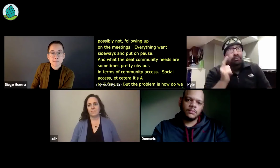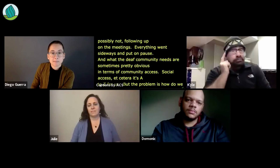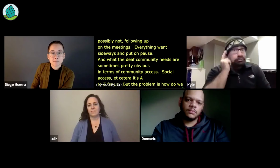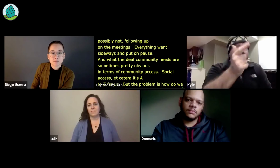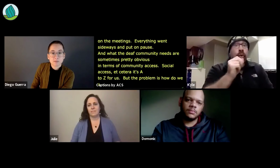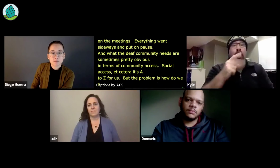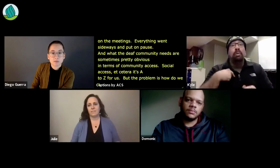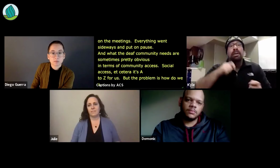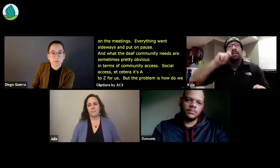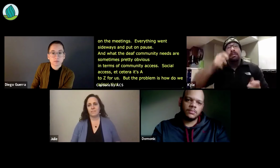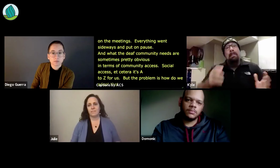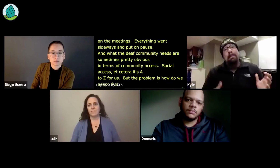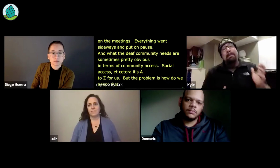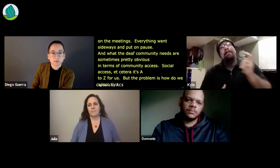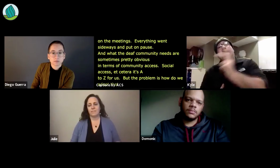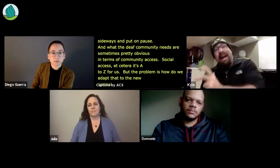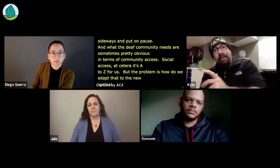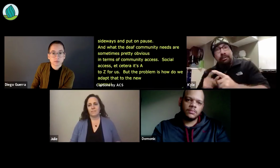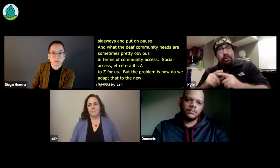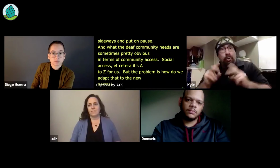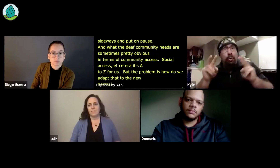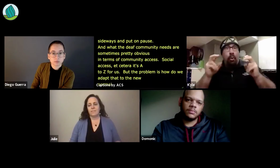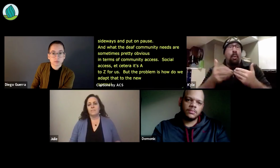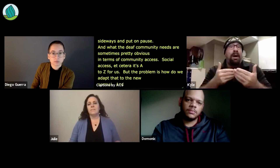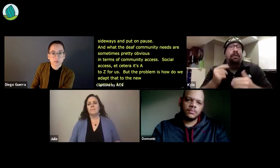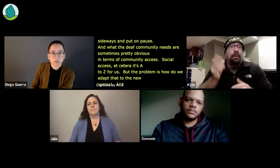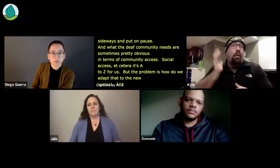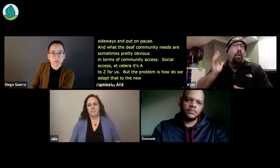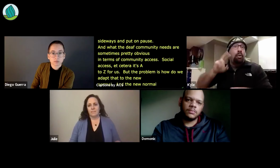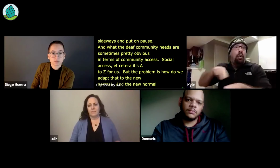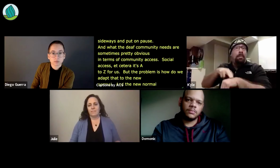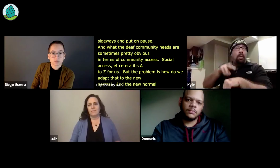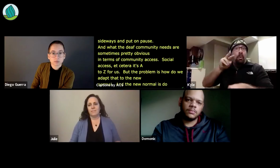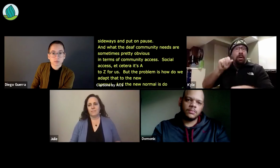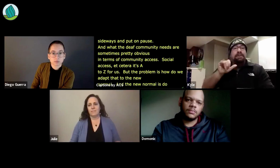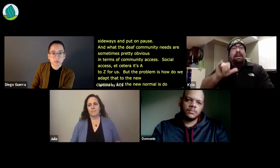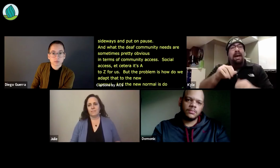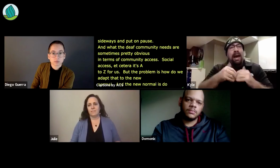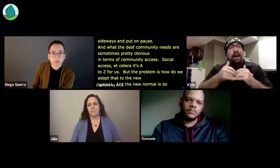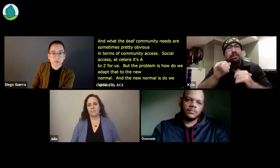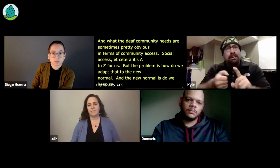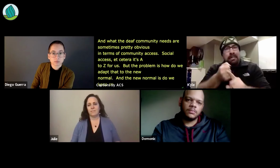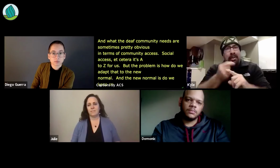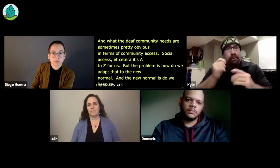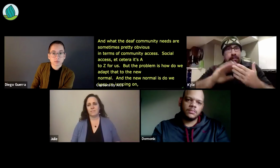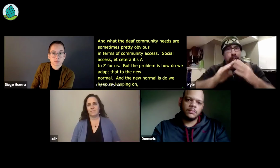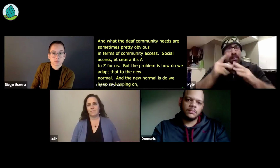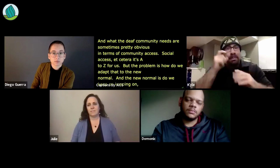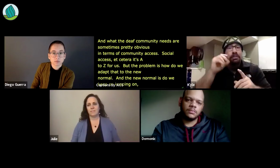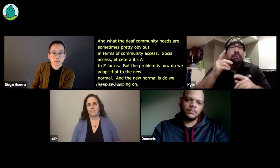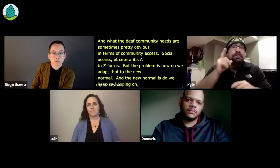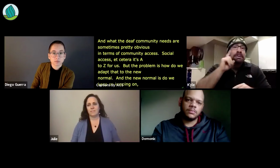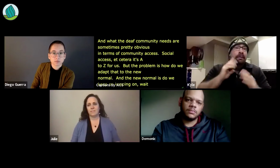Do we go back to whatever was, quote, normal before this? How has this impacted the community because the deaf community has such